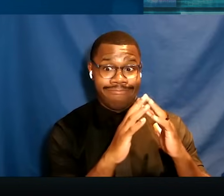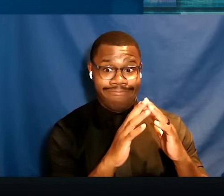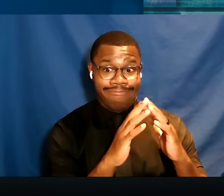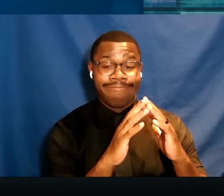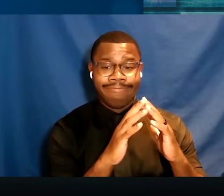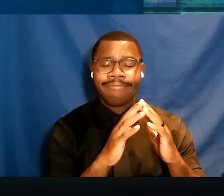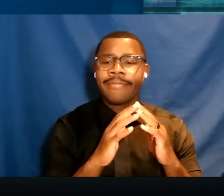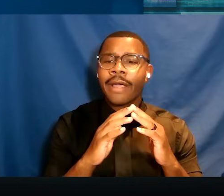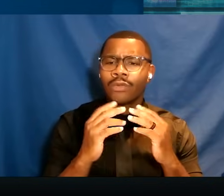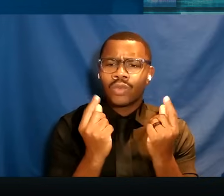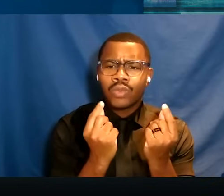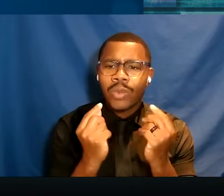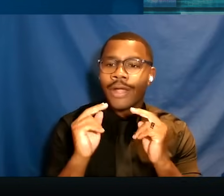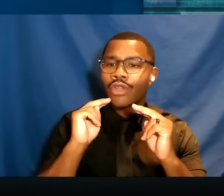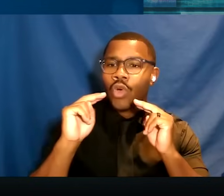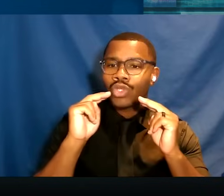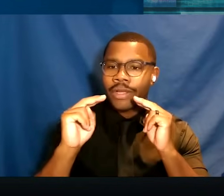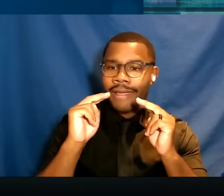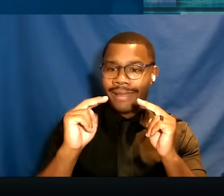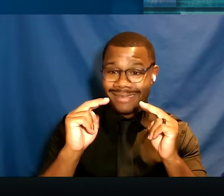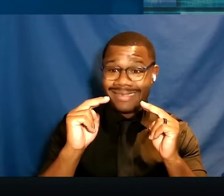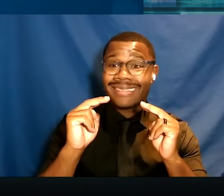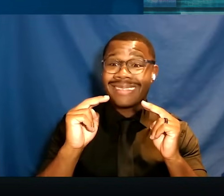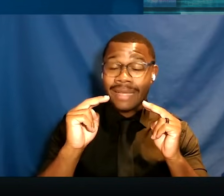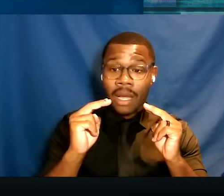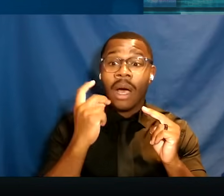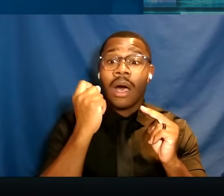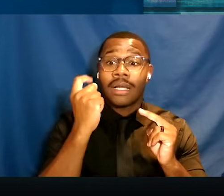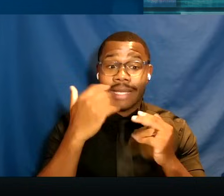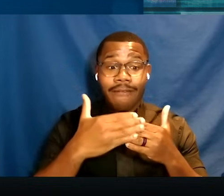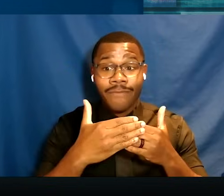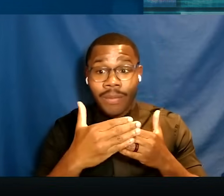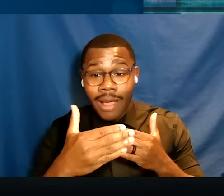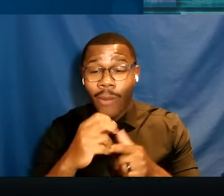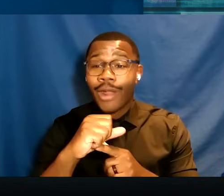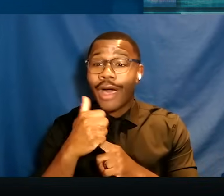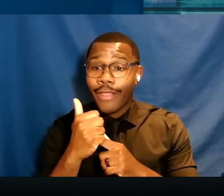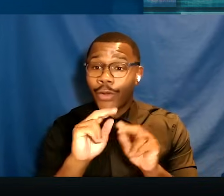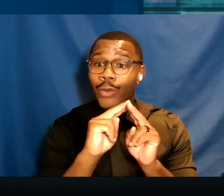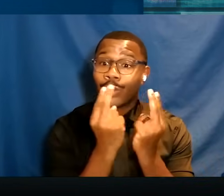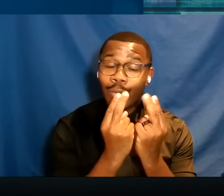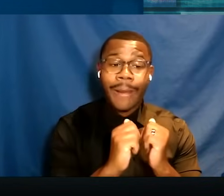that the other unions then have to live with. And that has been the way it's been in every negotiation